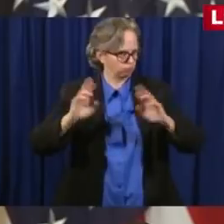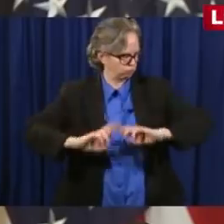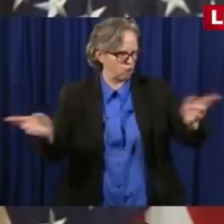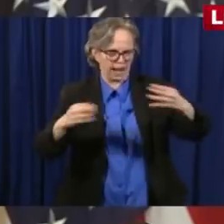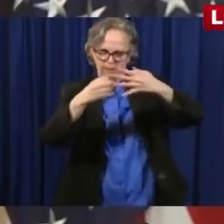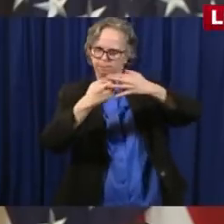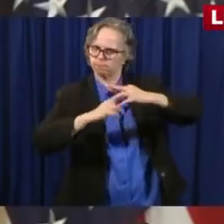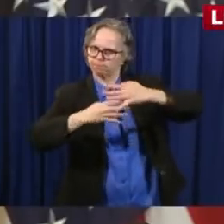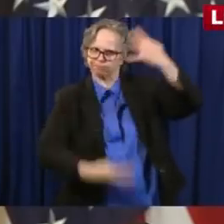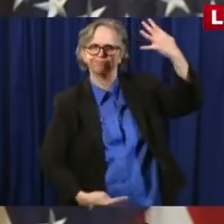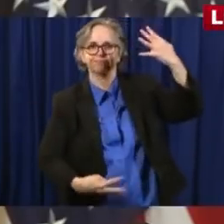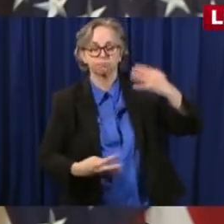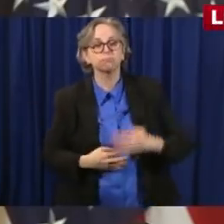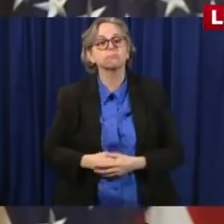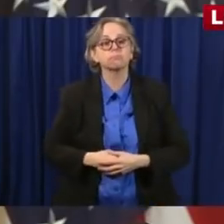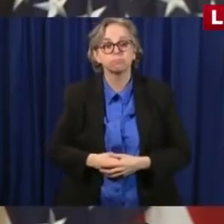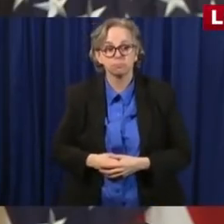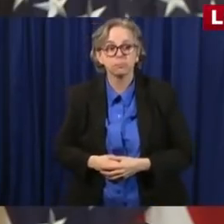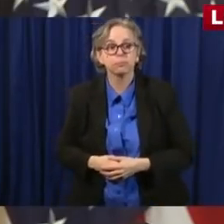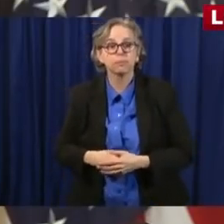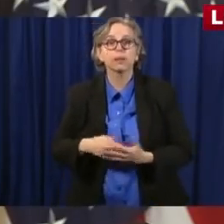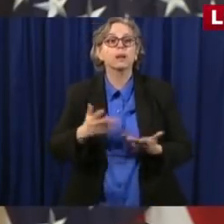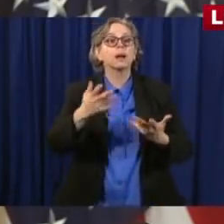SO FAR WE HAVE 22,000 CHILDREN ENROLLED.